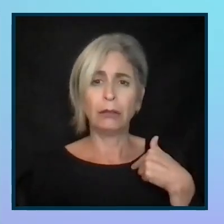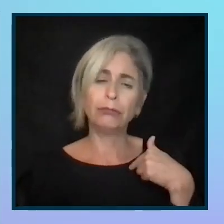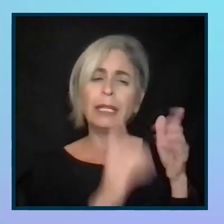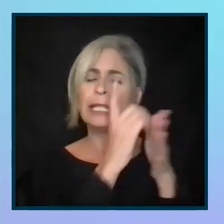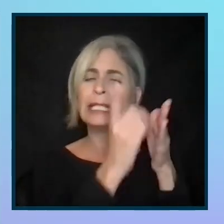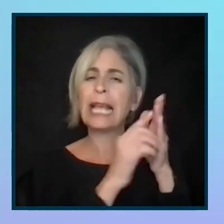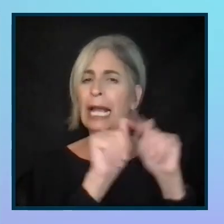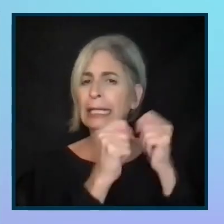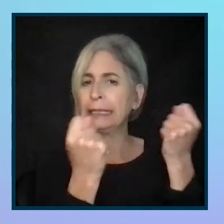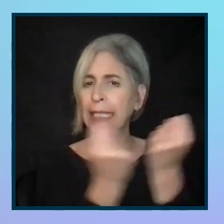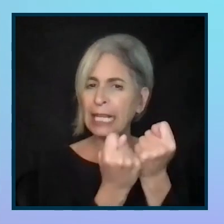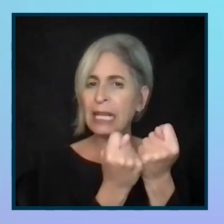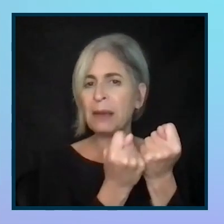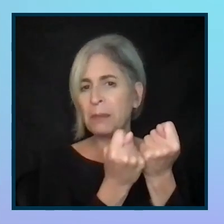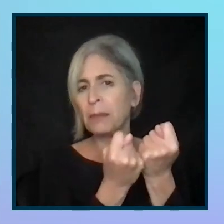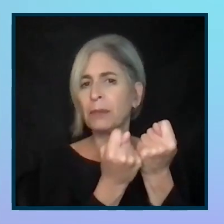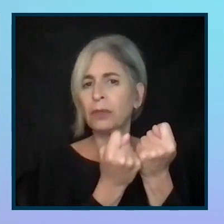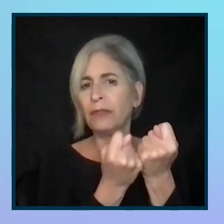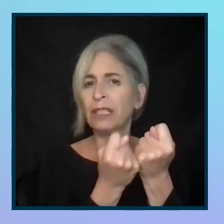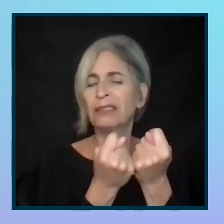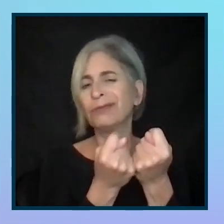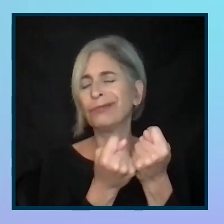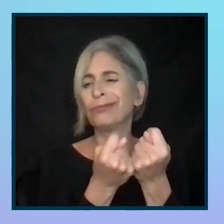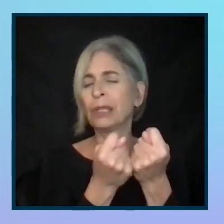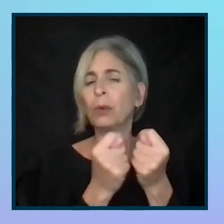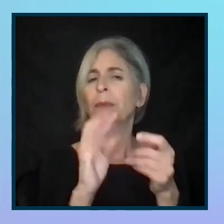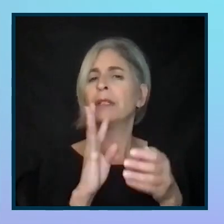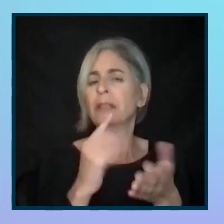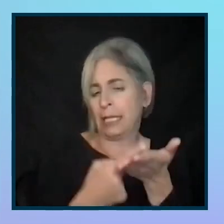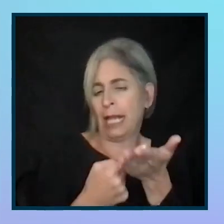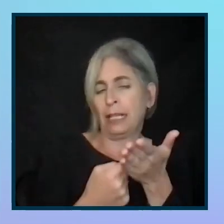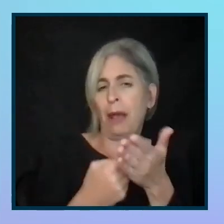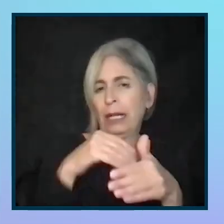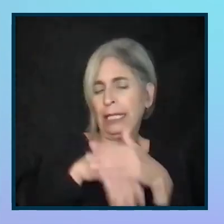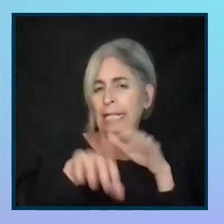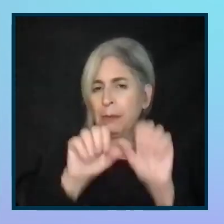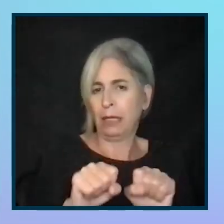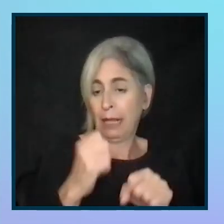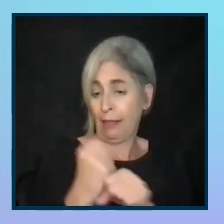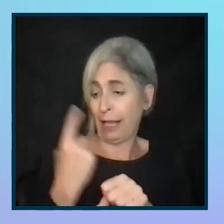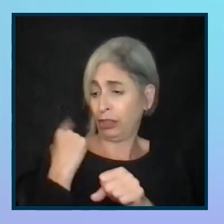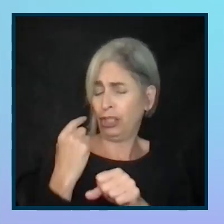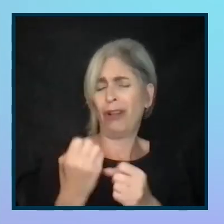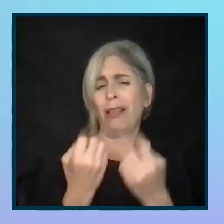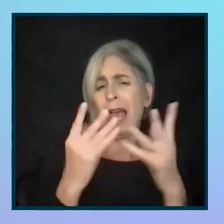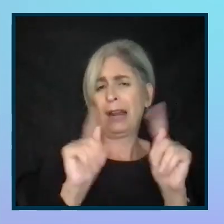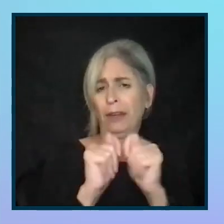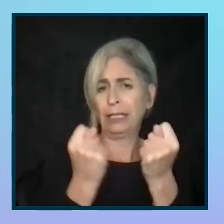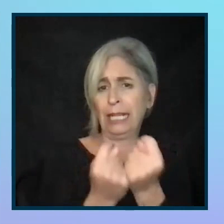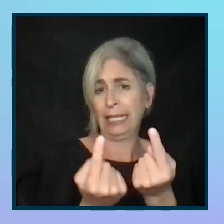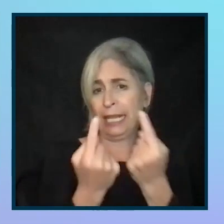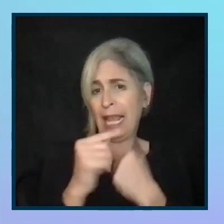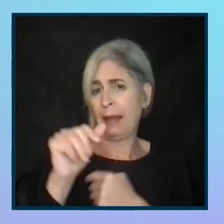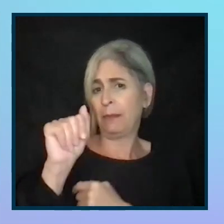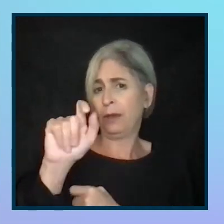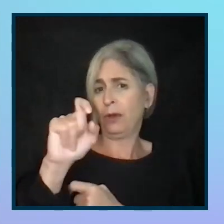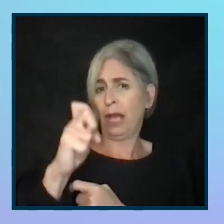we've spent the last year talking about accessibility. Last year, a bunch of our team members came to XCON and reported back on what they learned.